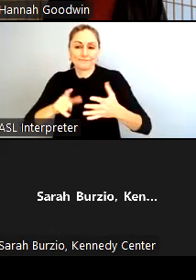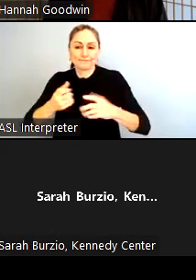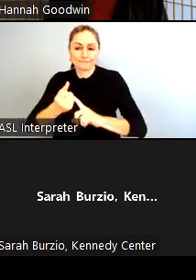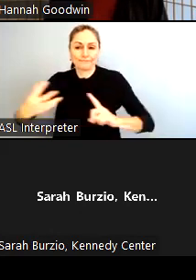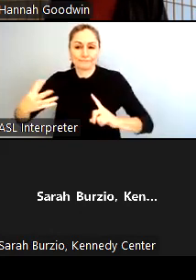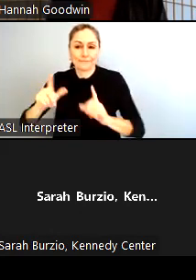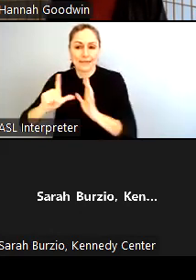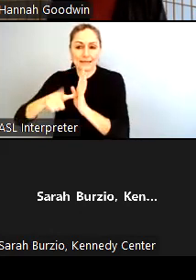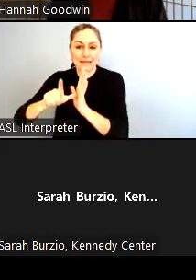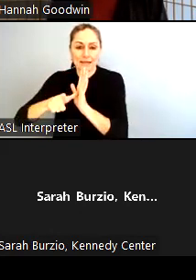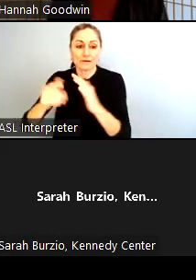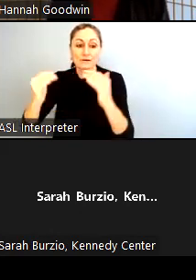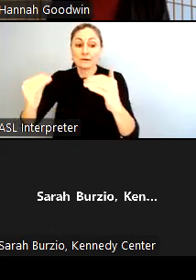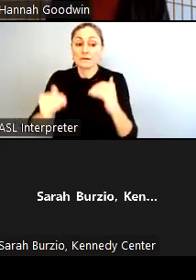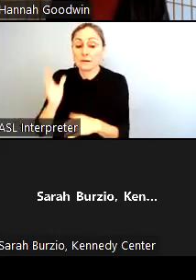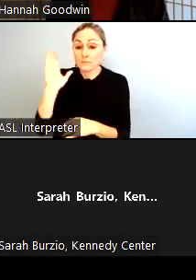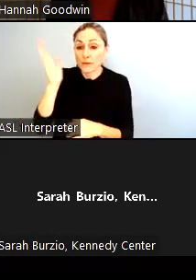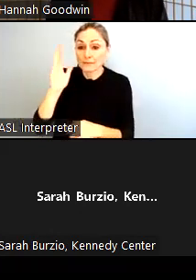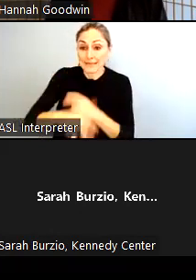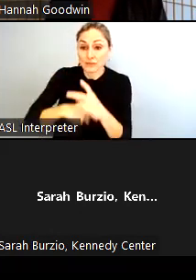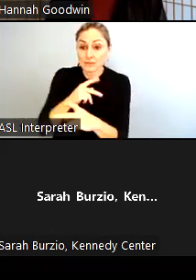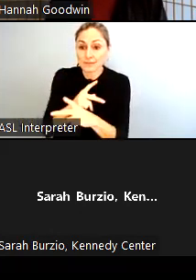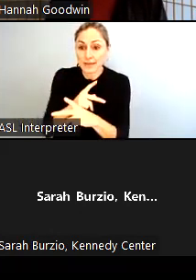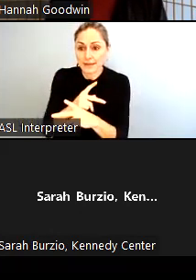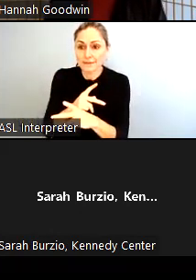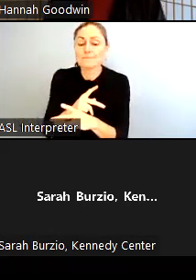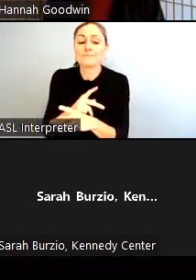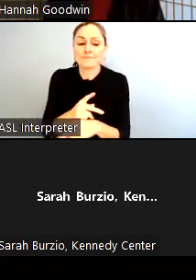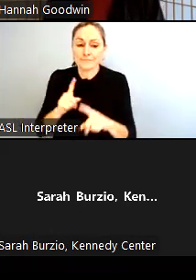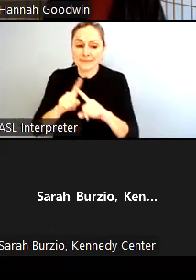The presentation type. So there are different session formats,